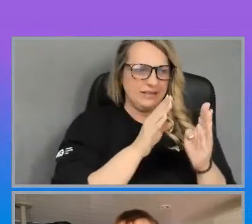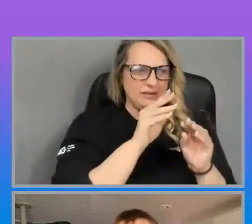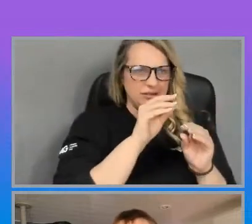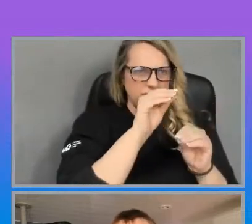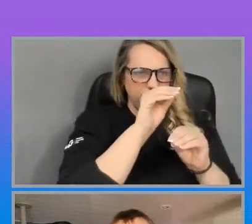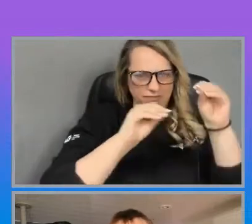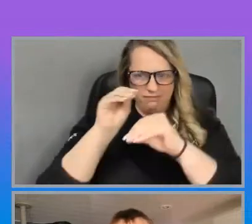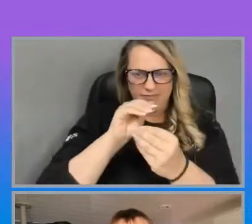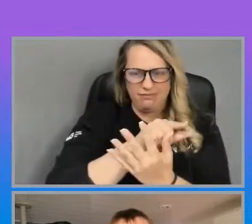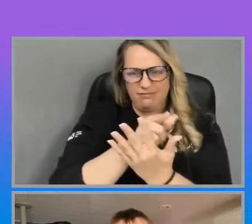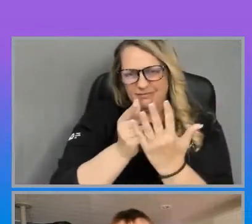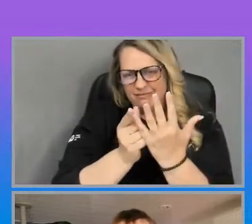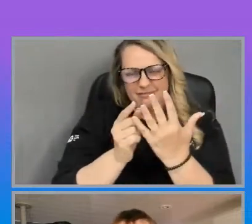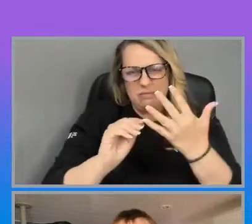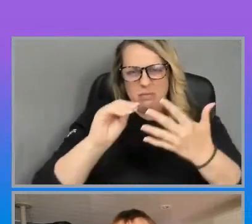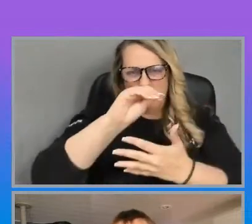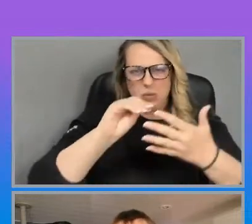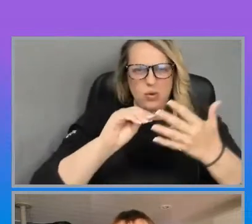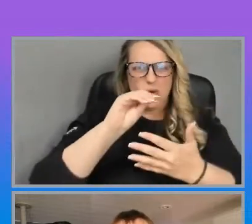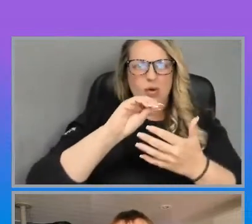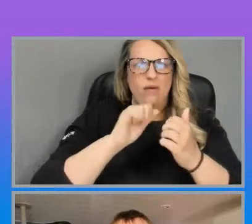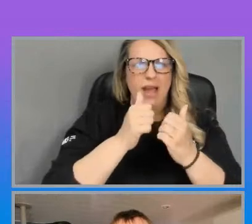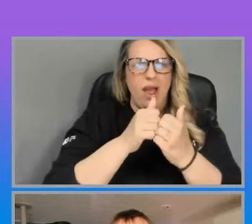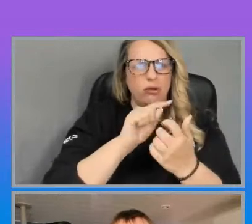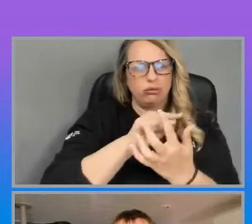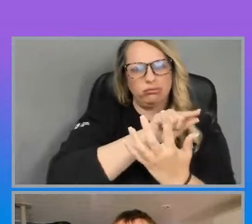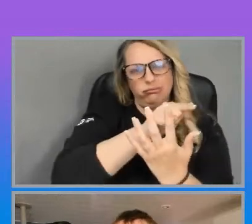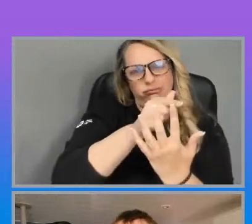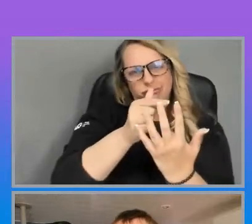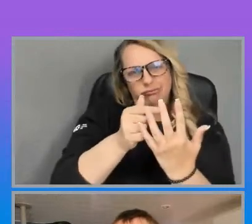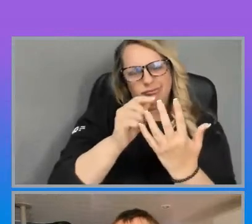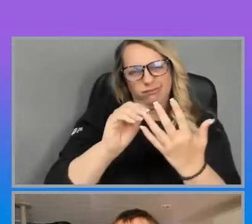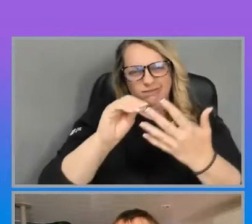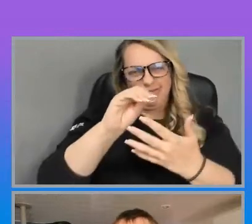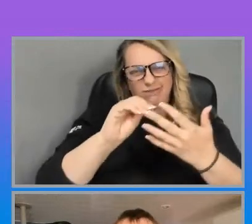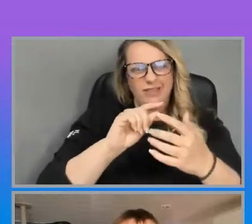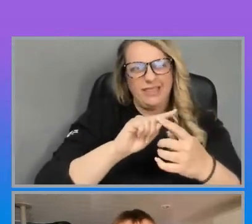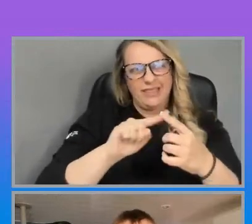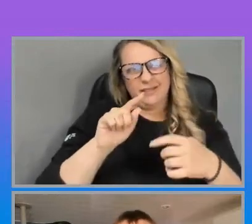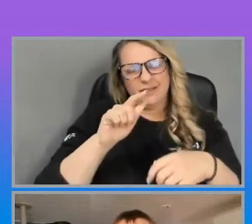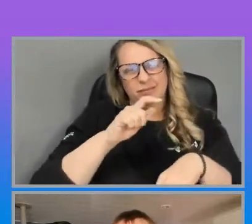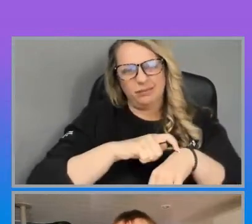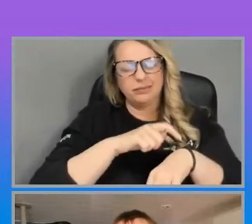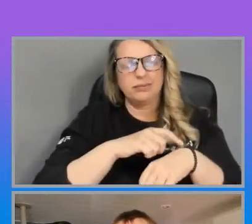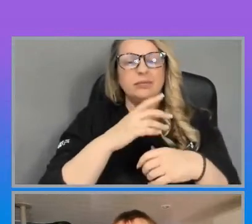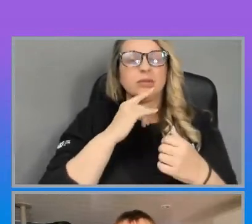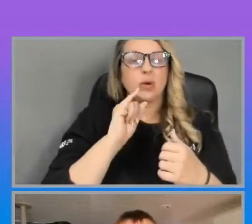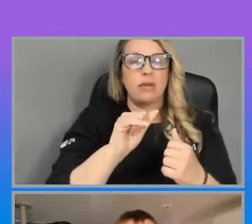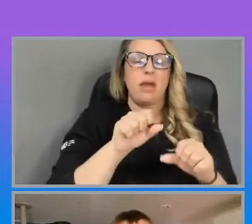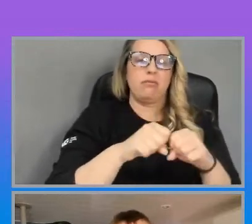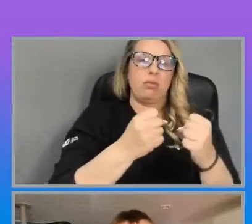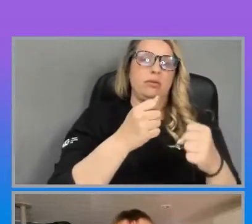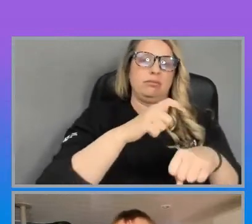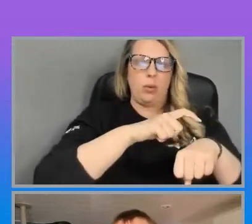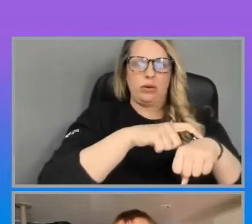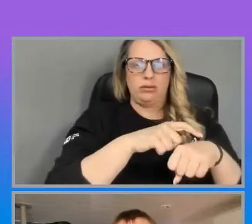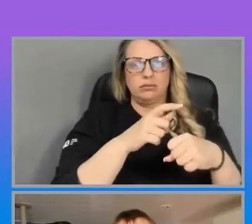an item or two out of source order in terms of how they're navigated to at different break points. And so at that break